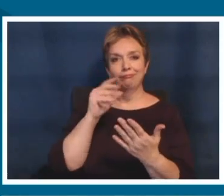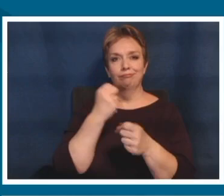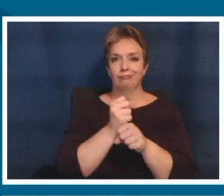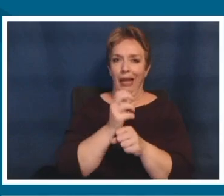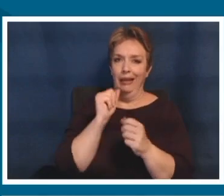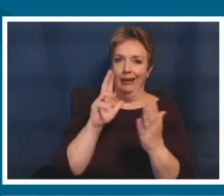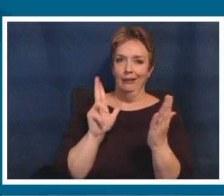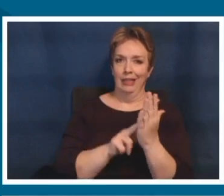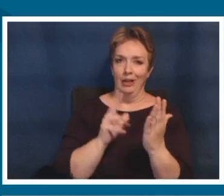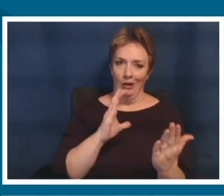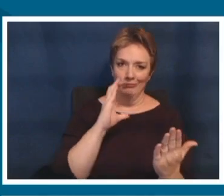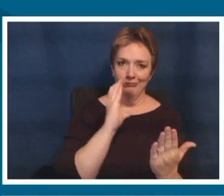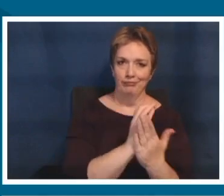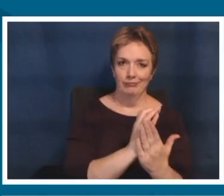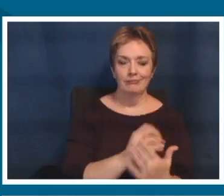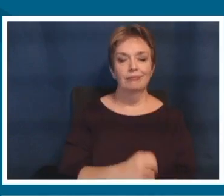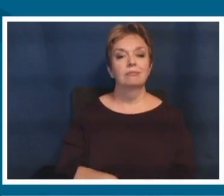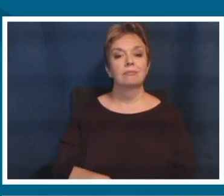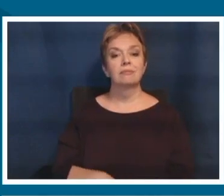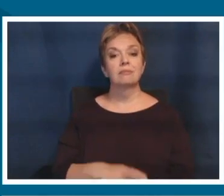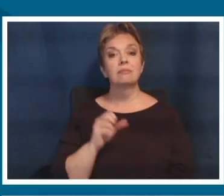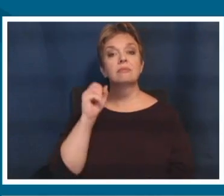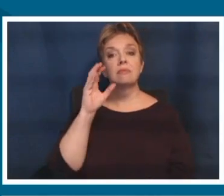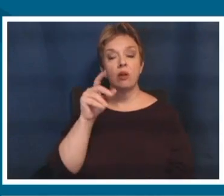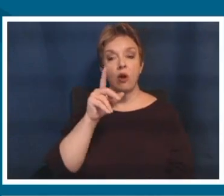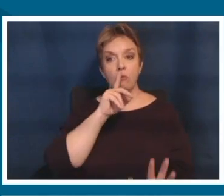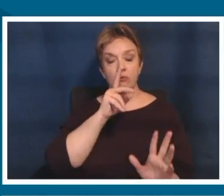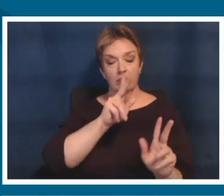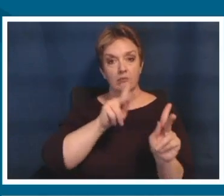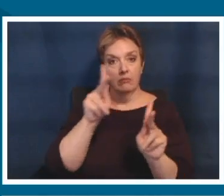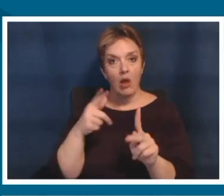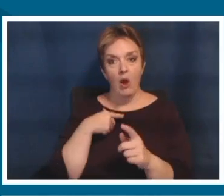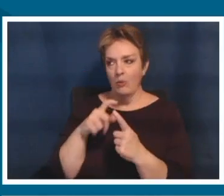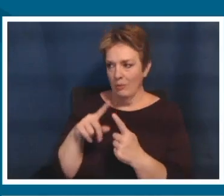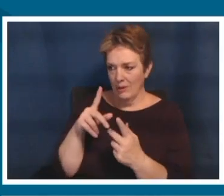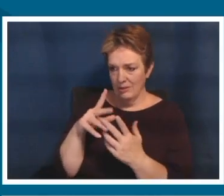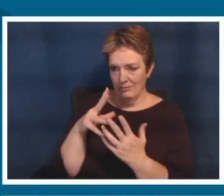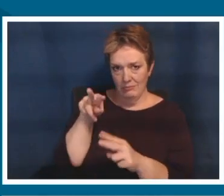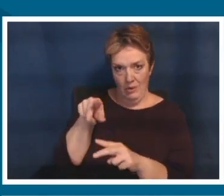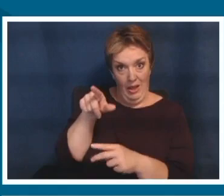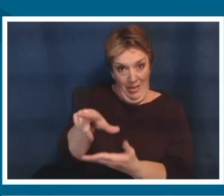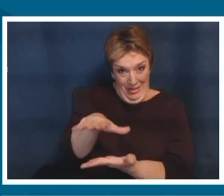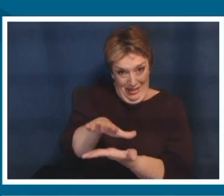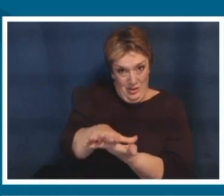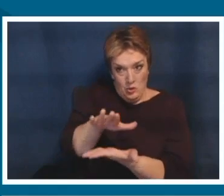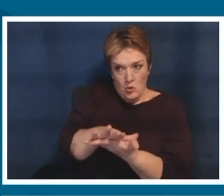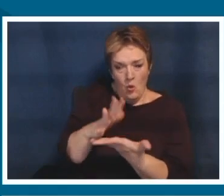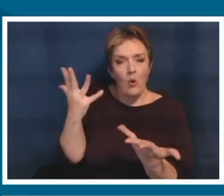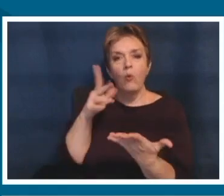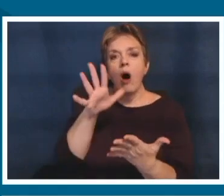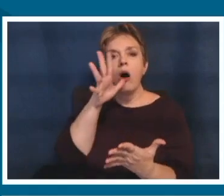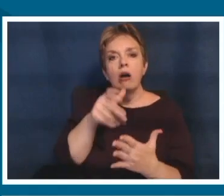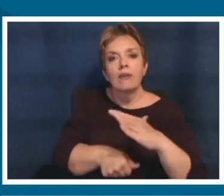stories reside in this school in a particular hallway at a water fountain